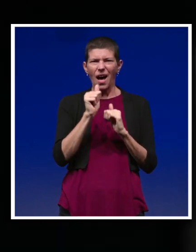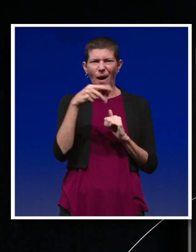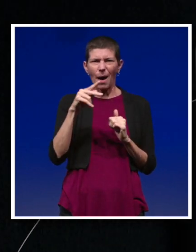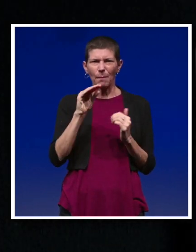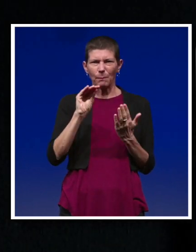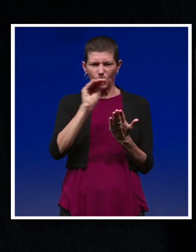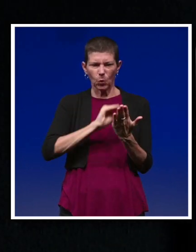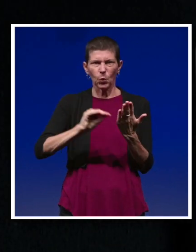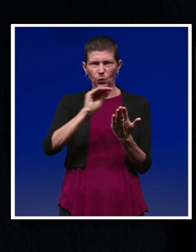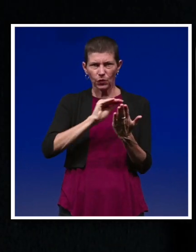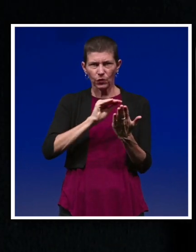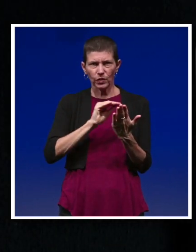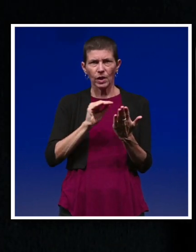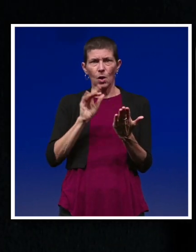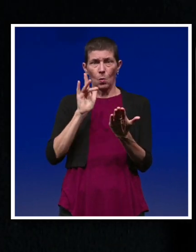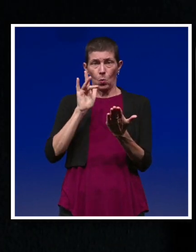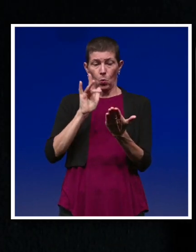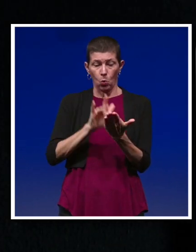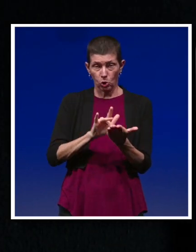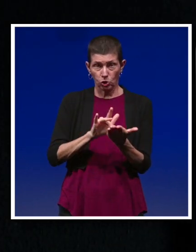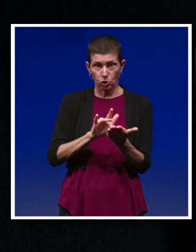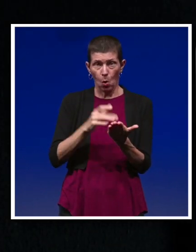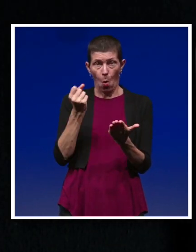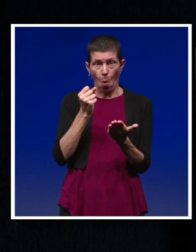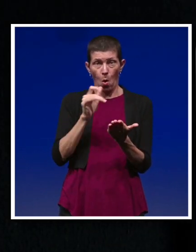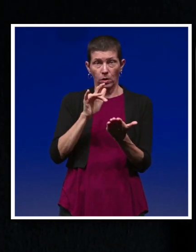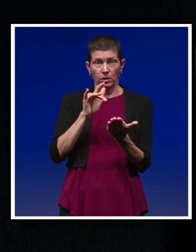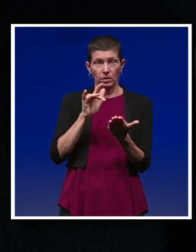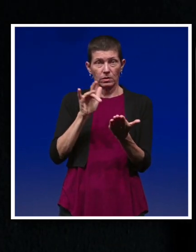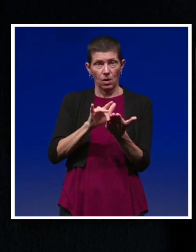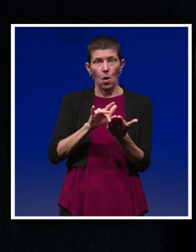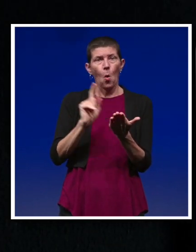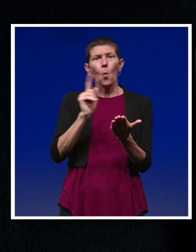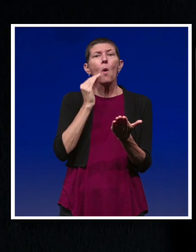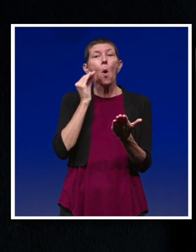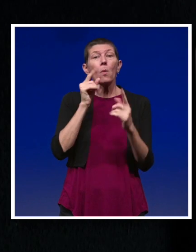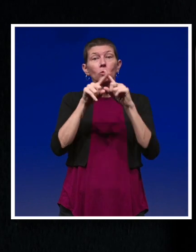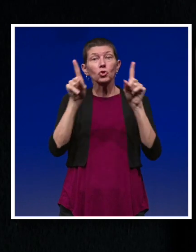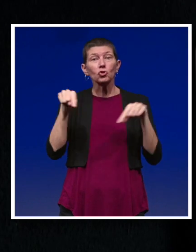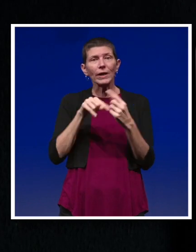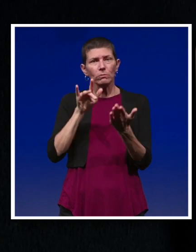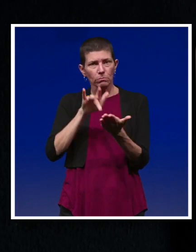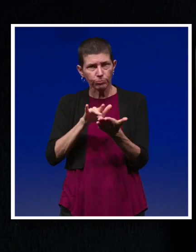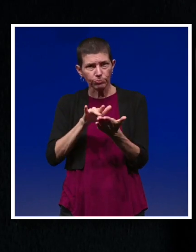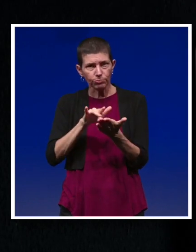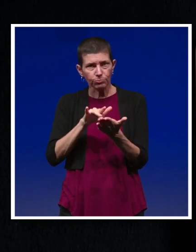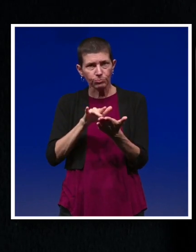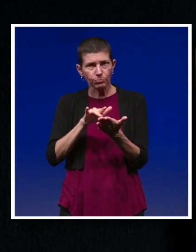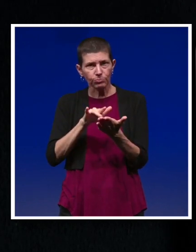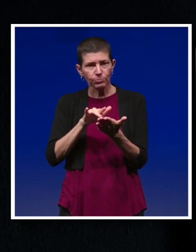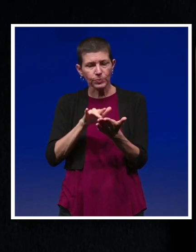To move an app, push and hold... on an empty portion of the home screen.